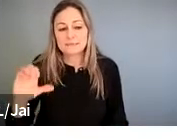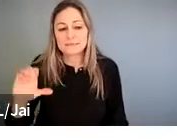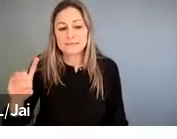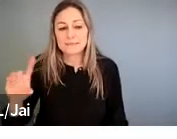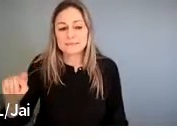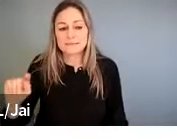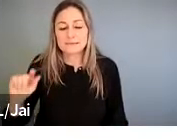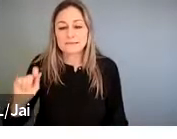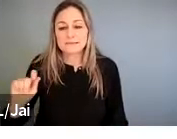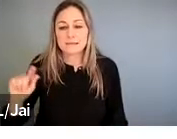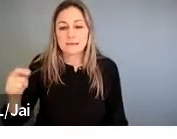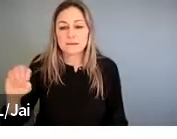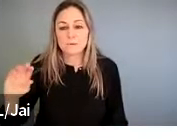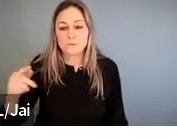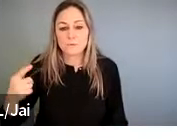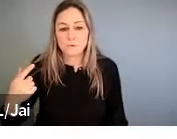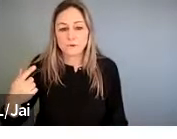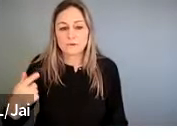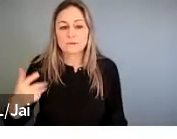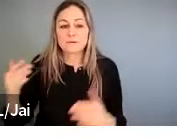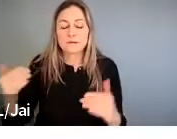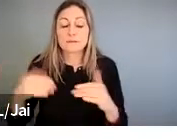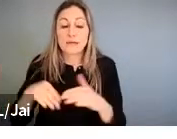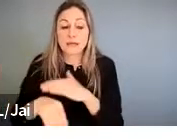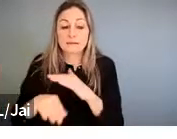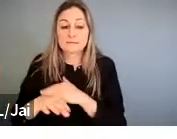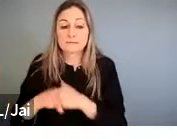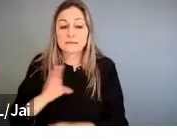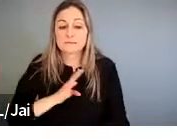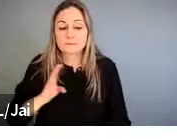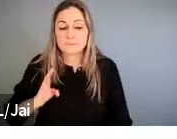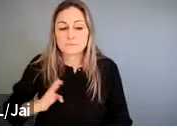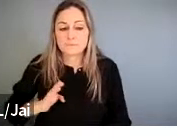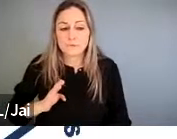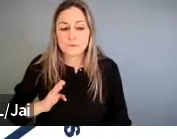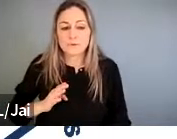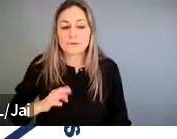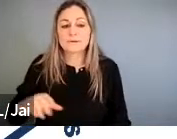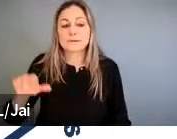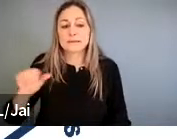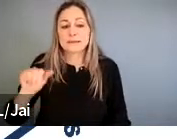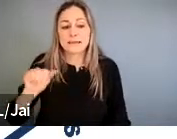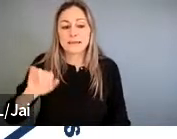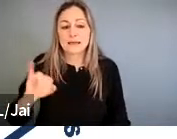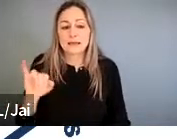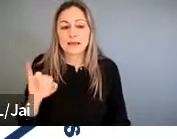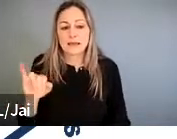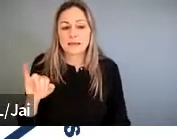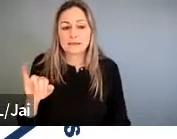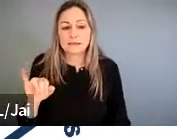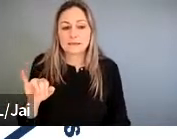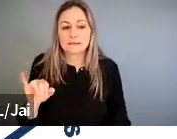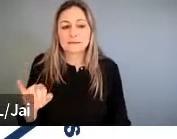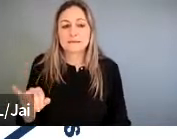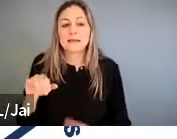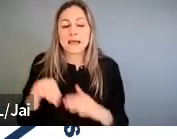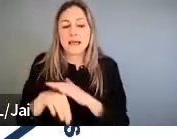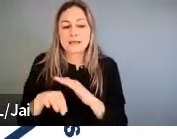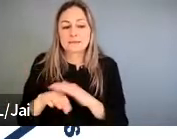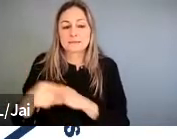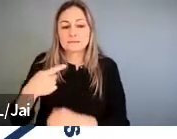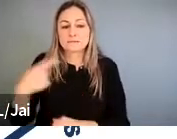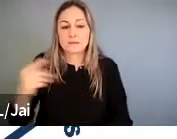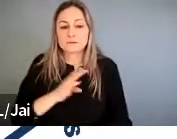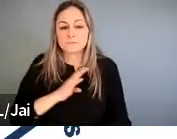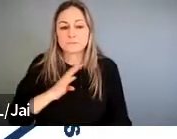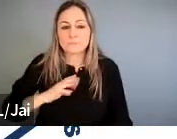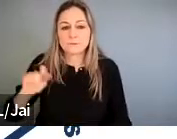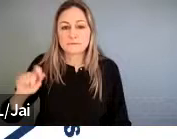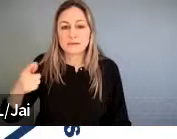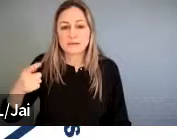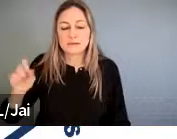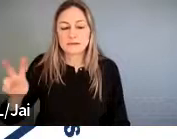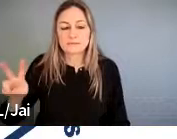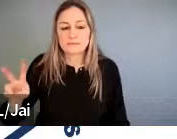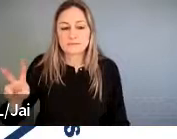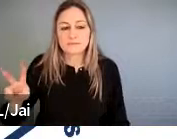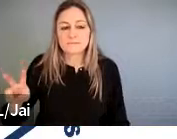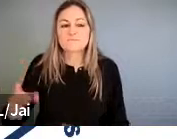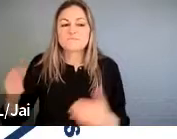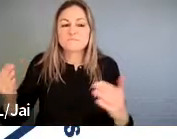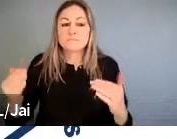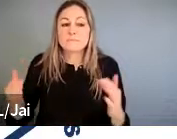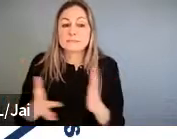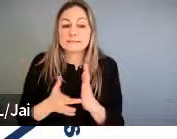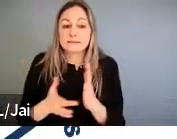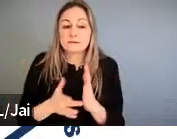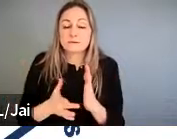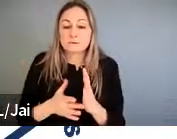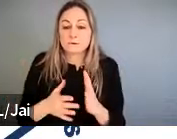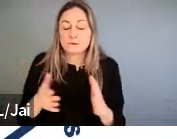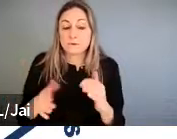And the Access Board can be reached at AI@access board.gov. For technical assistance, contact